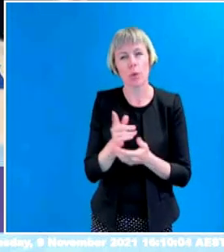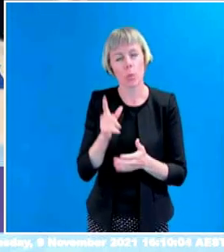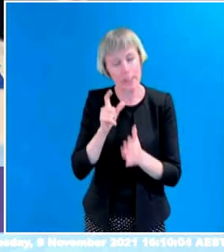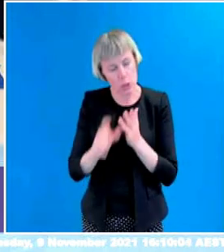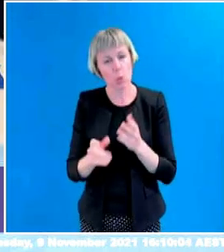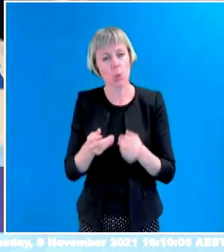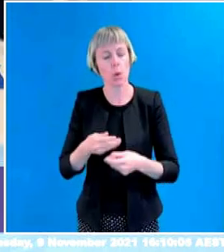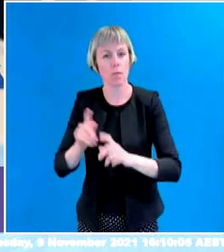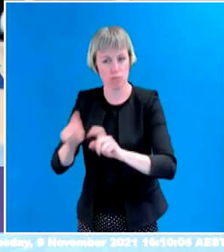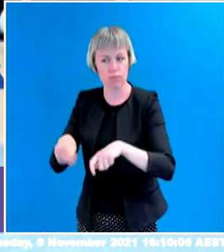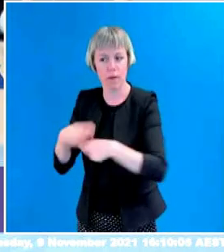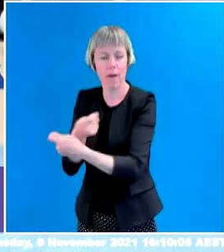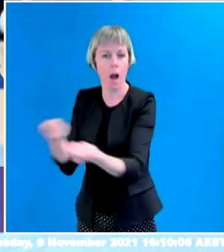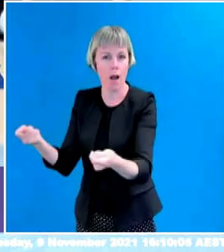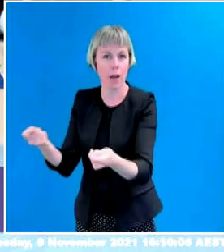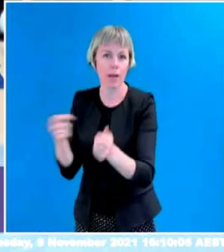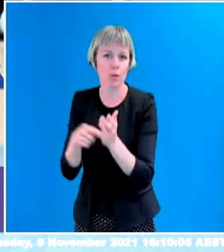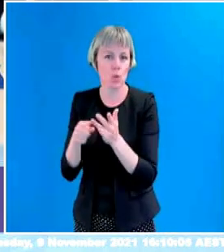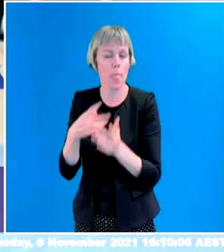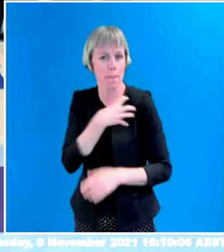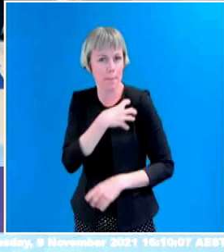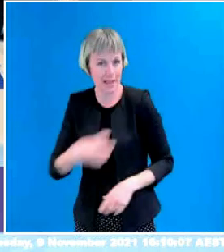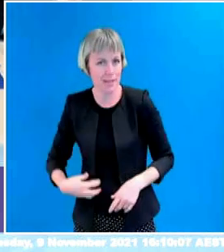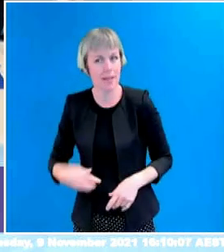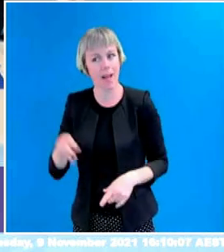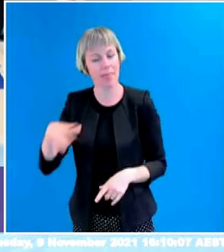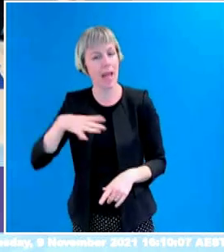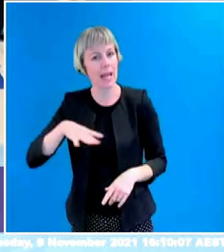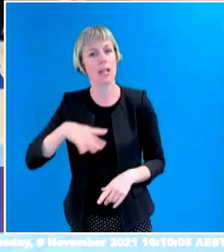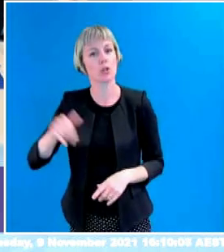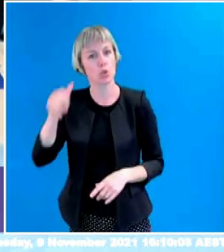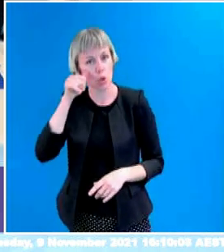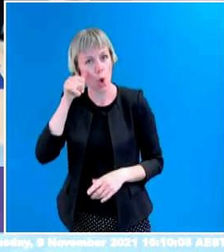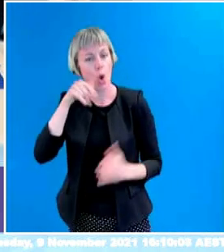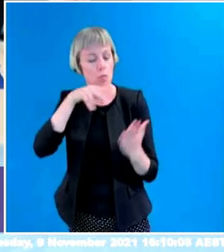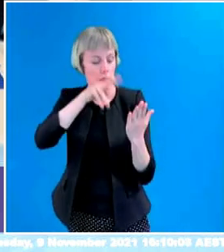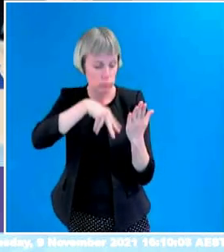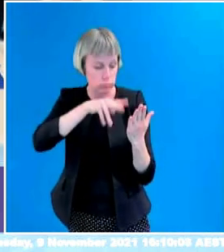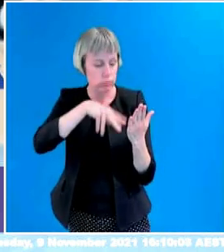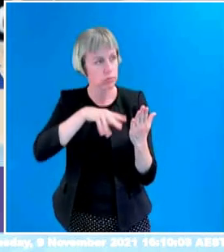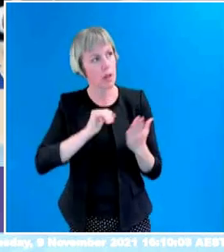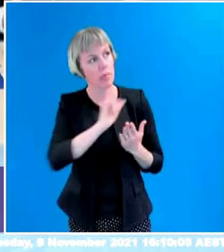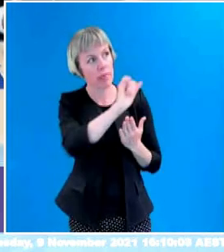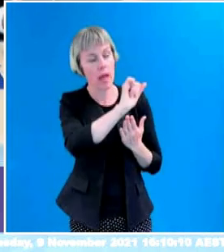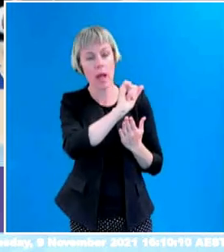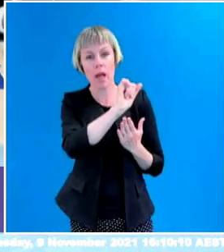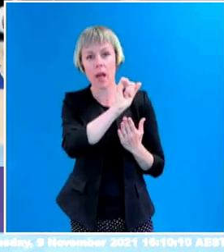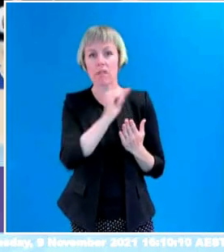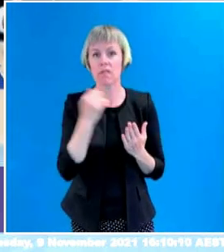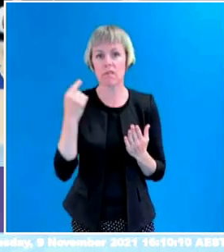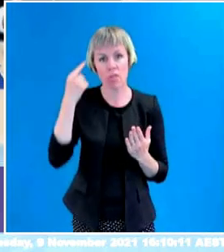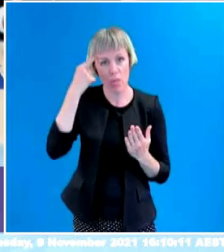provided to everyone who needs to know about it so that they can take relevant